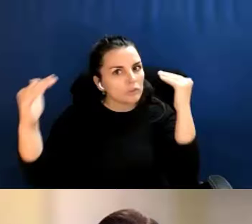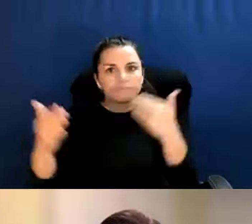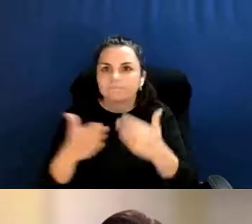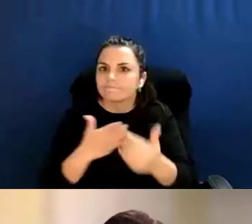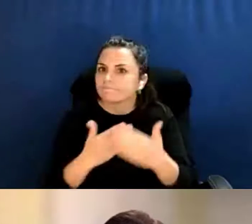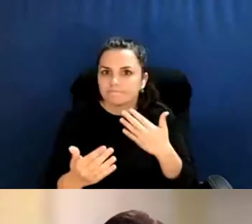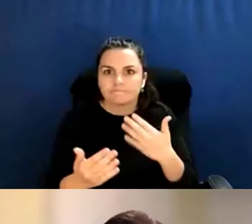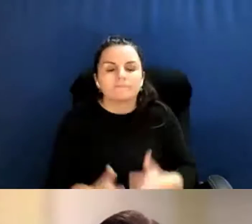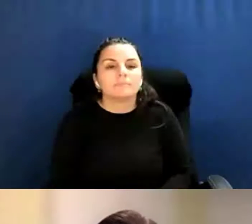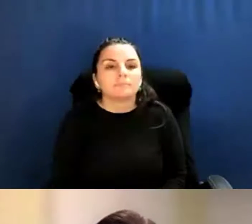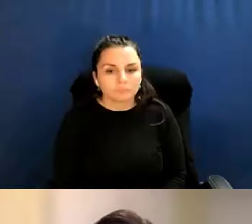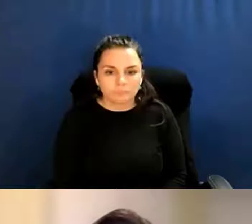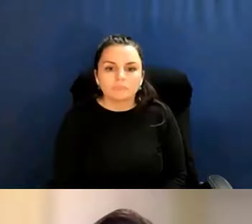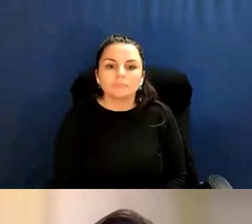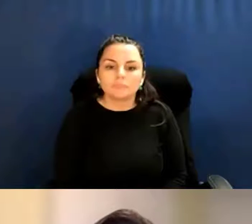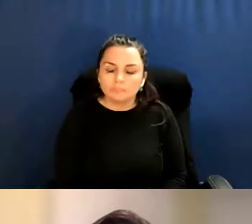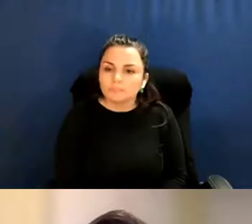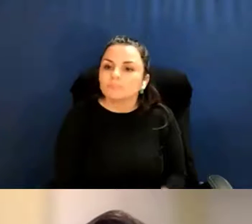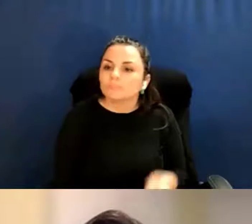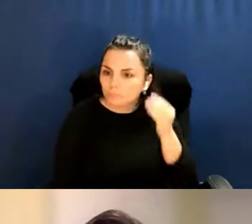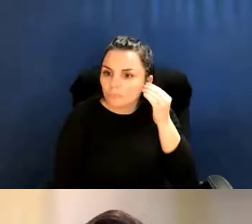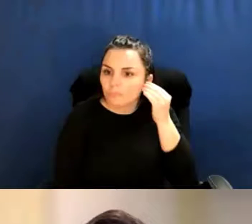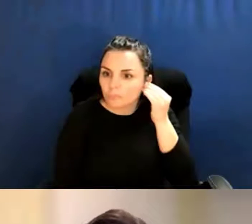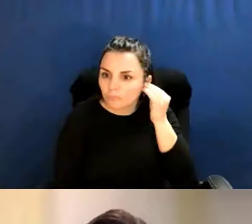Lyndi Lahl: Great. Well we still have a number of questions